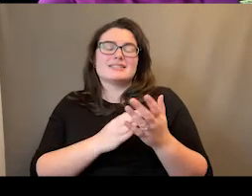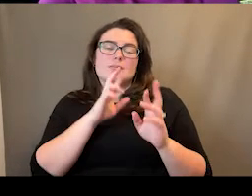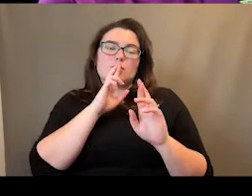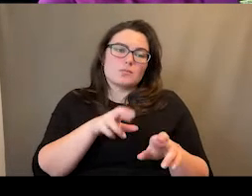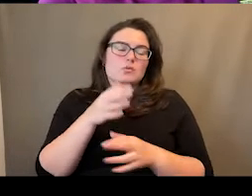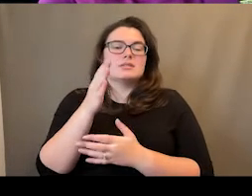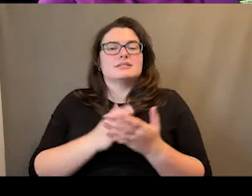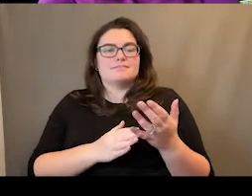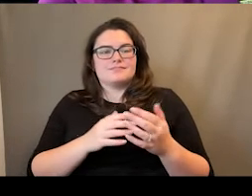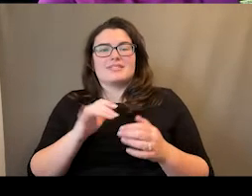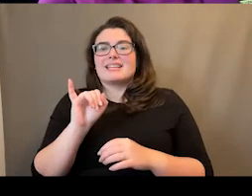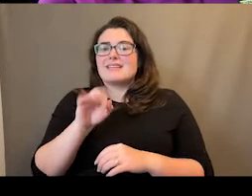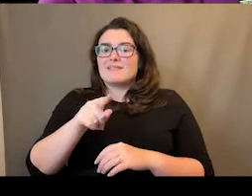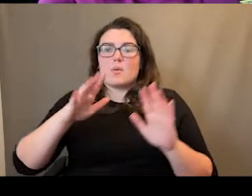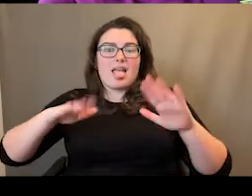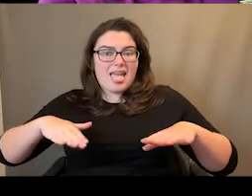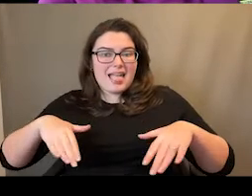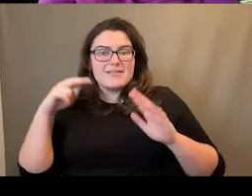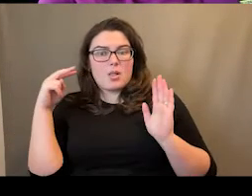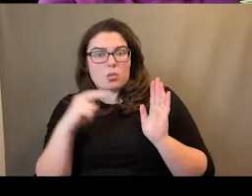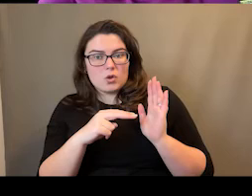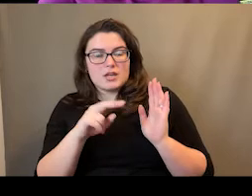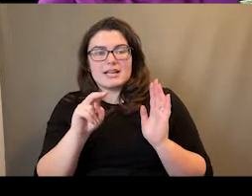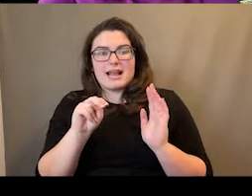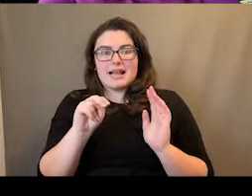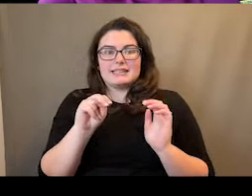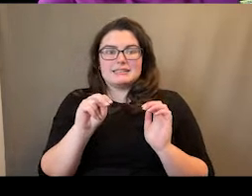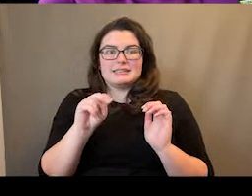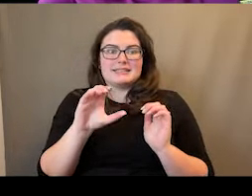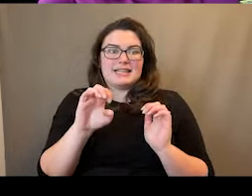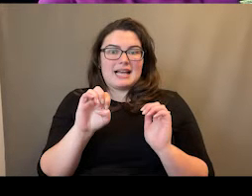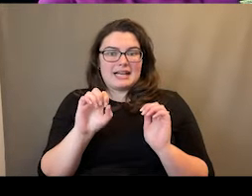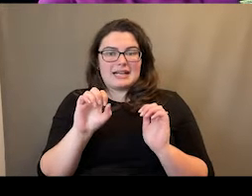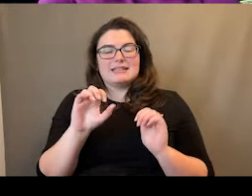If you have not looked at the NCSES web page, I highly encourage you to do so.